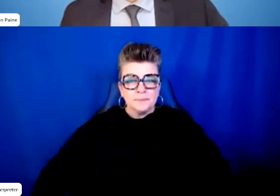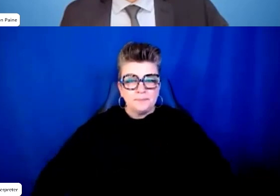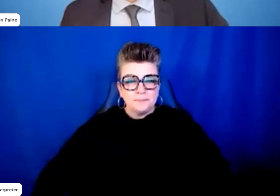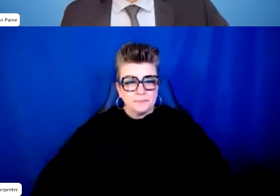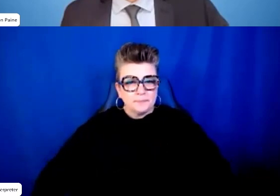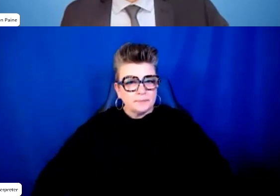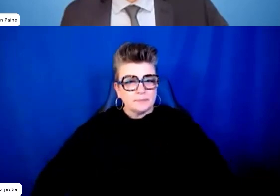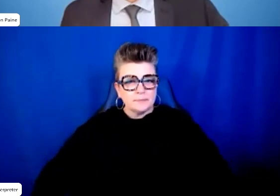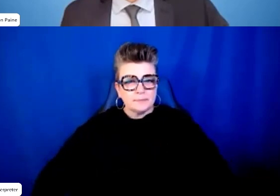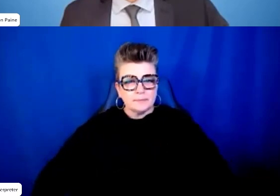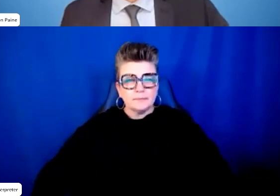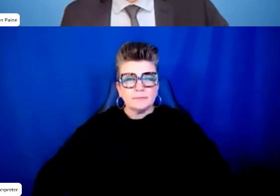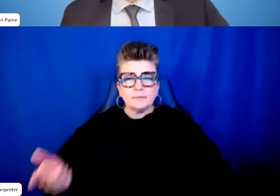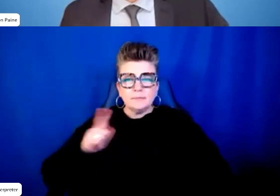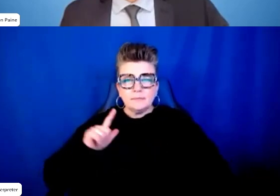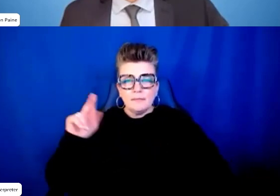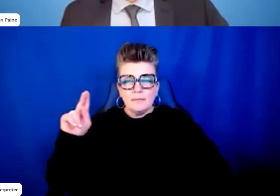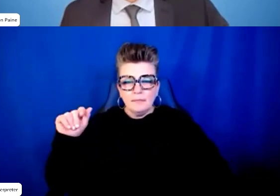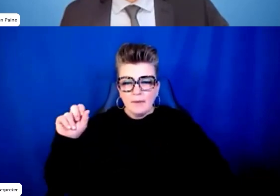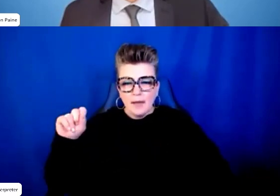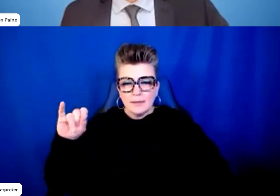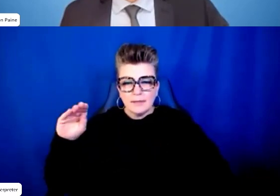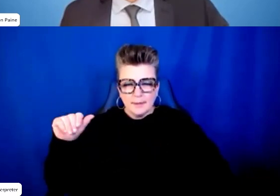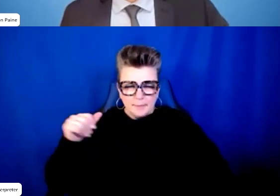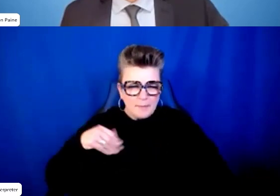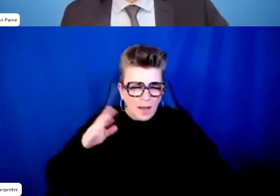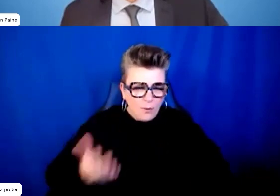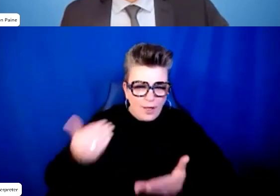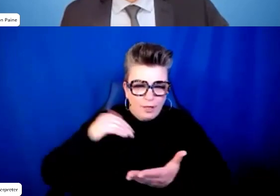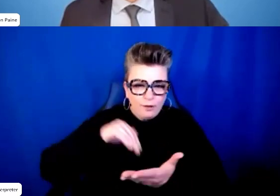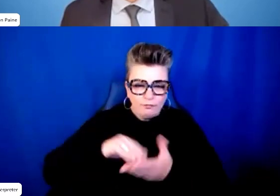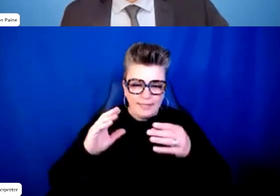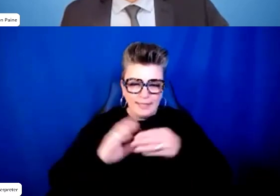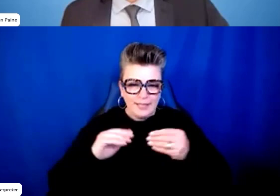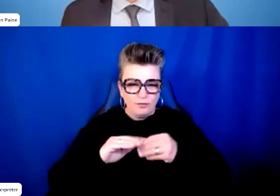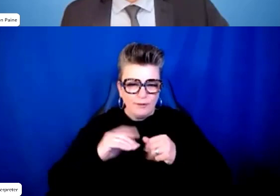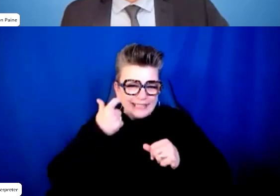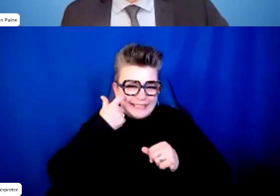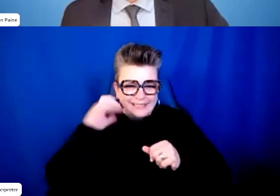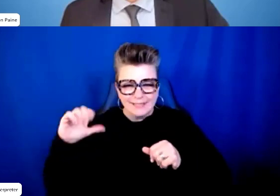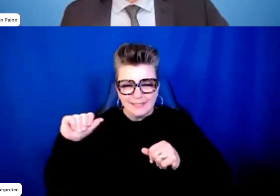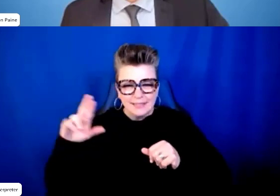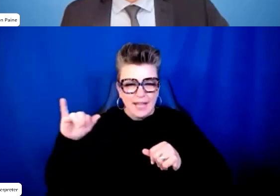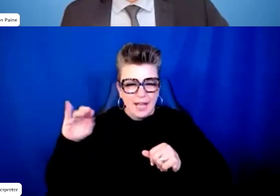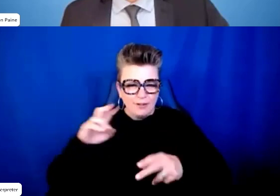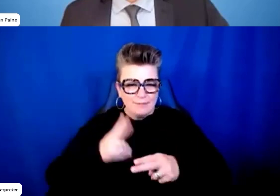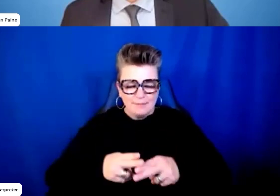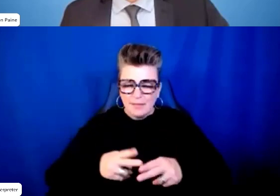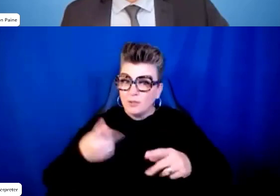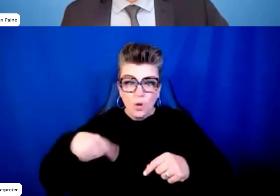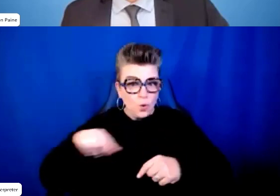Kasima Garst: Yes, and I'll also just reiterate kind of what Carrie said, too, where we definitely hear the concerns, and we will, you know,